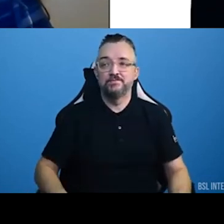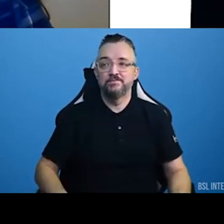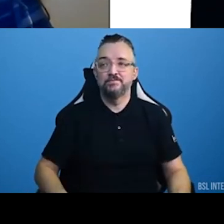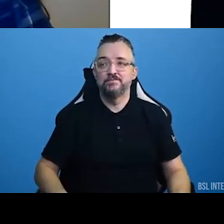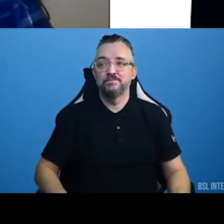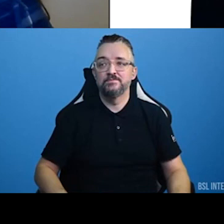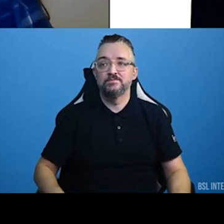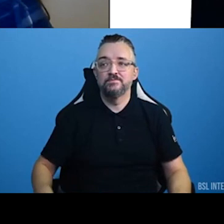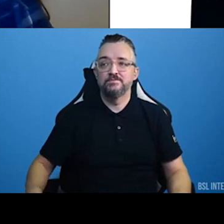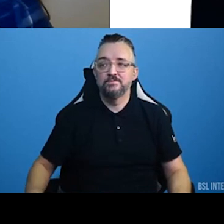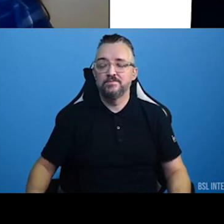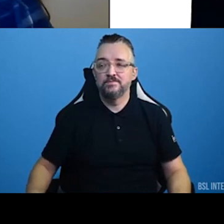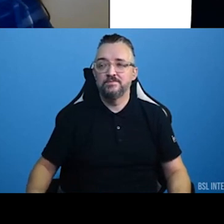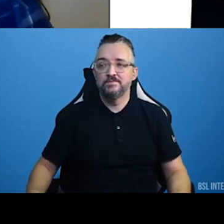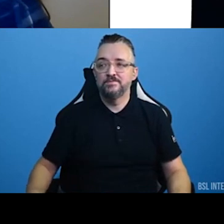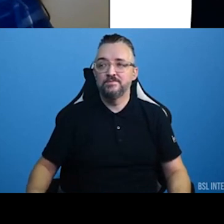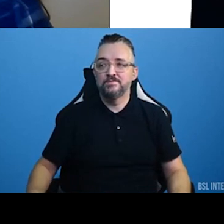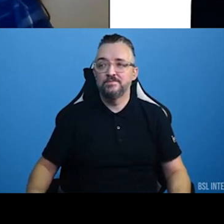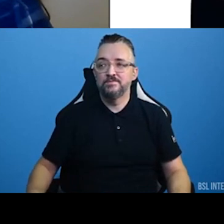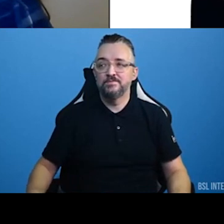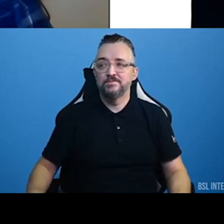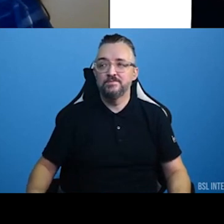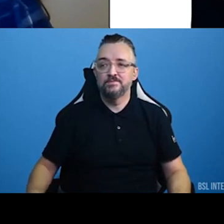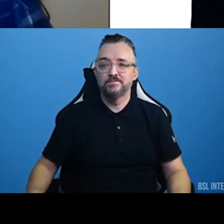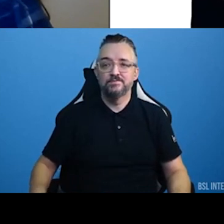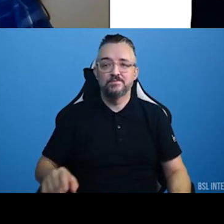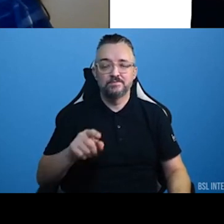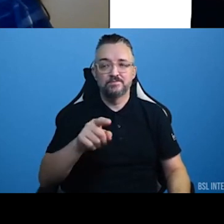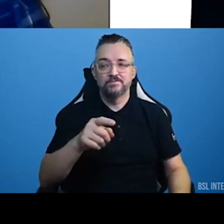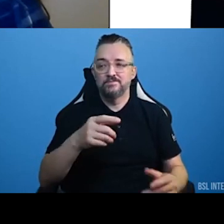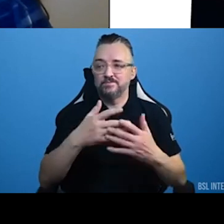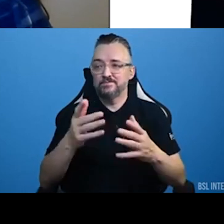I mean, you've clearly embedded very heavily